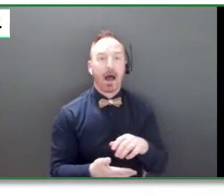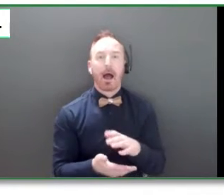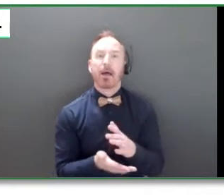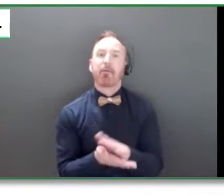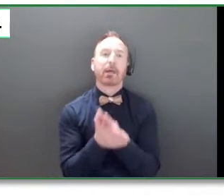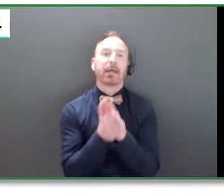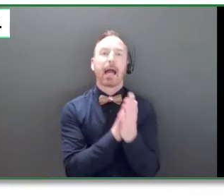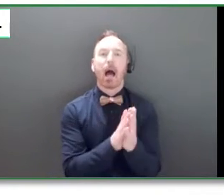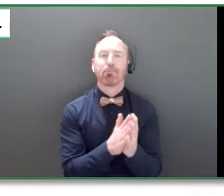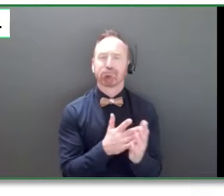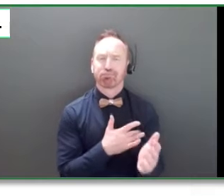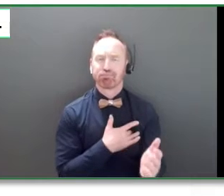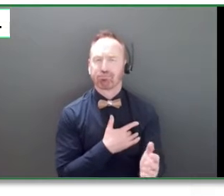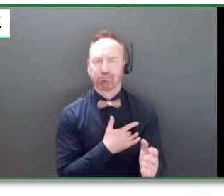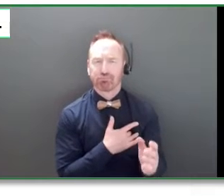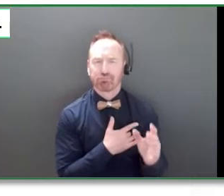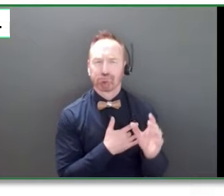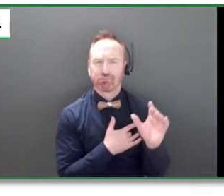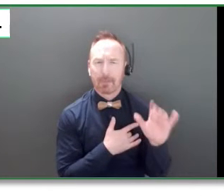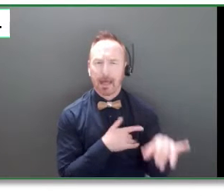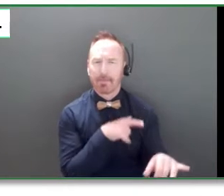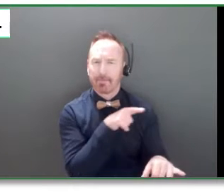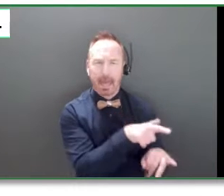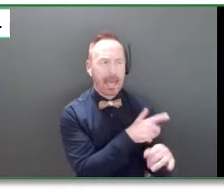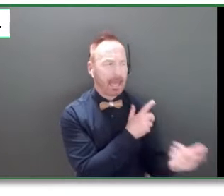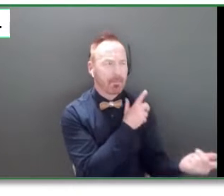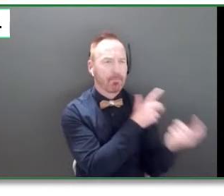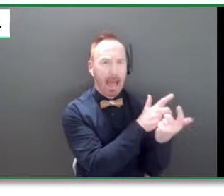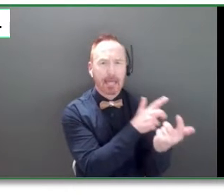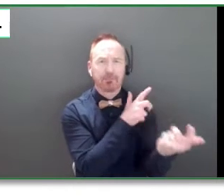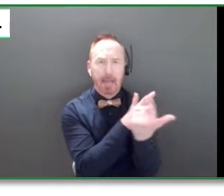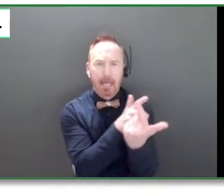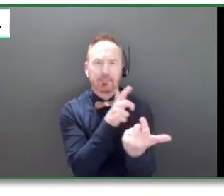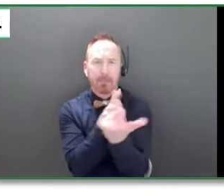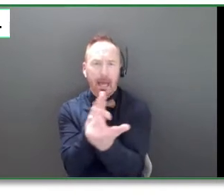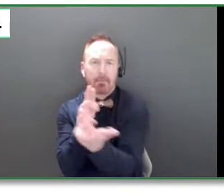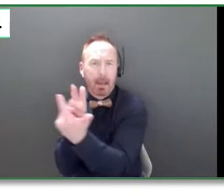is they cater to all abilities. And then